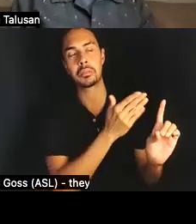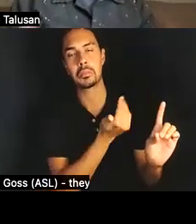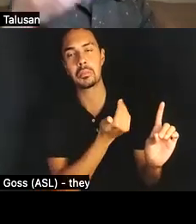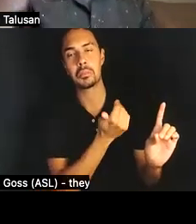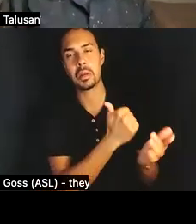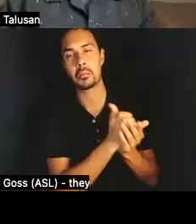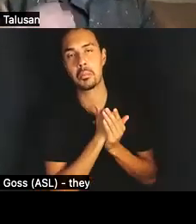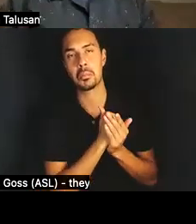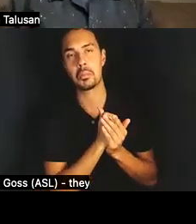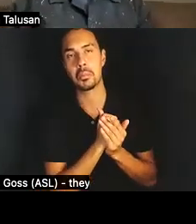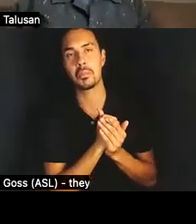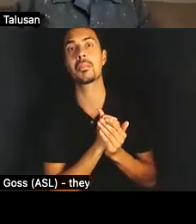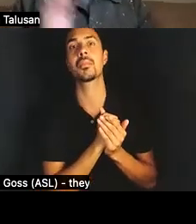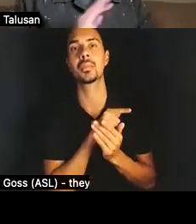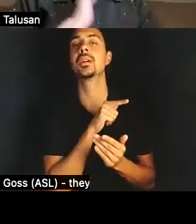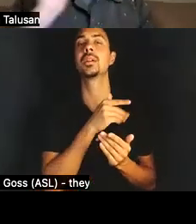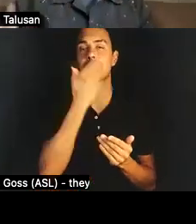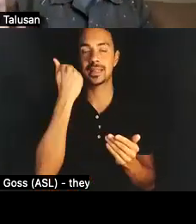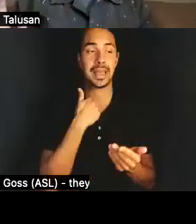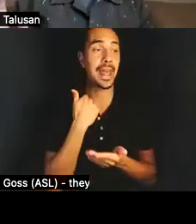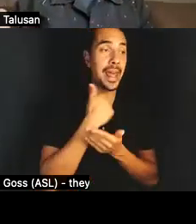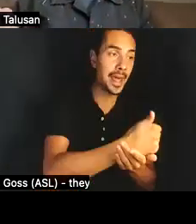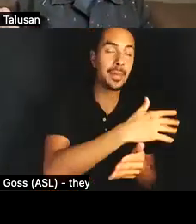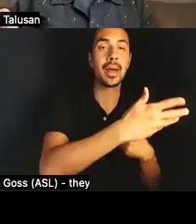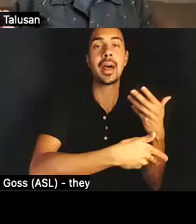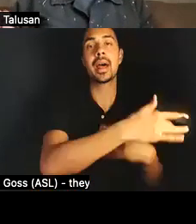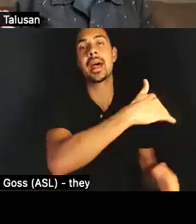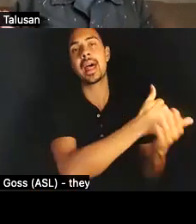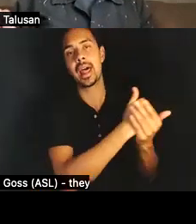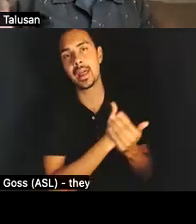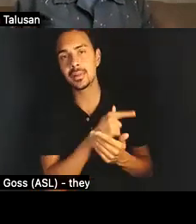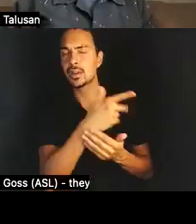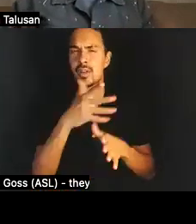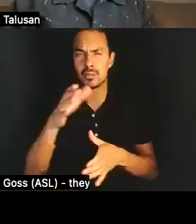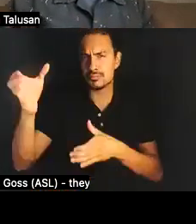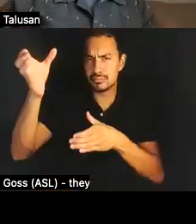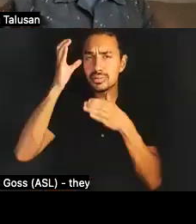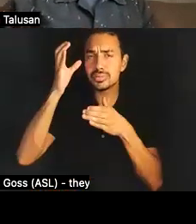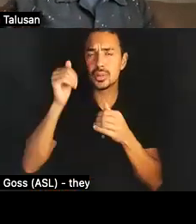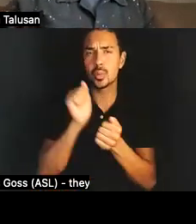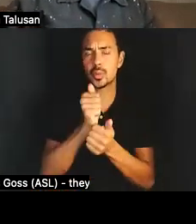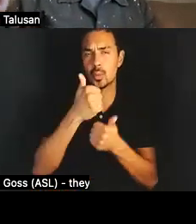And because of the fact that they have been through the process, they were very knowledgeable in terms of,